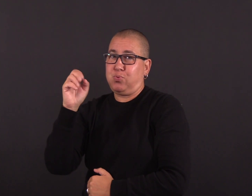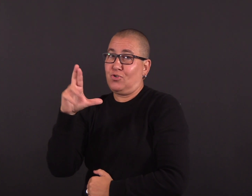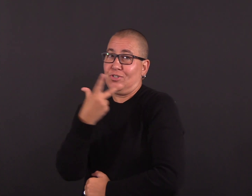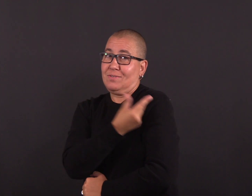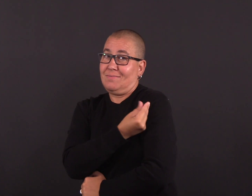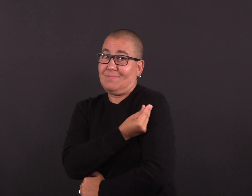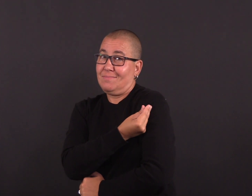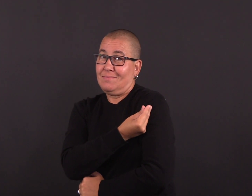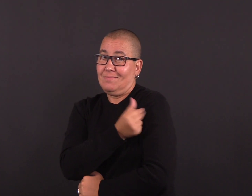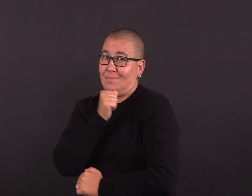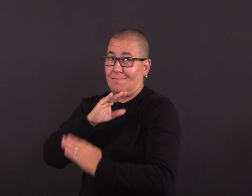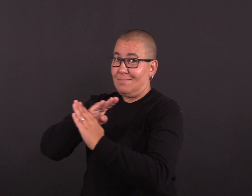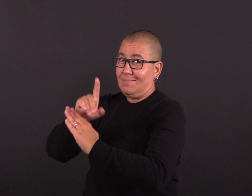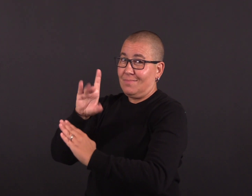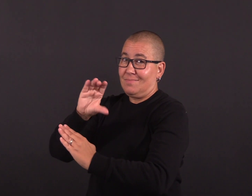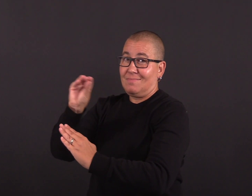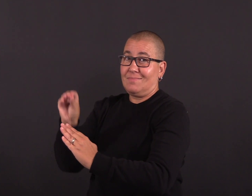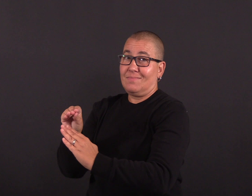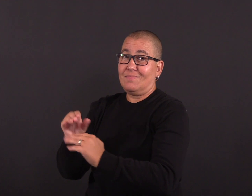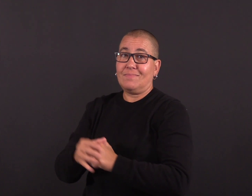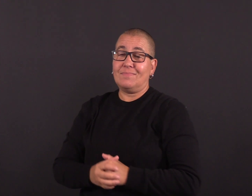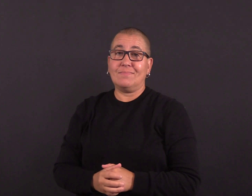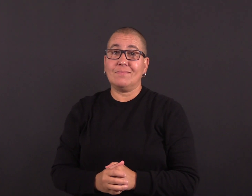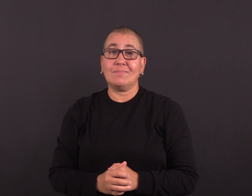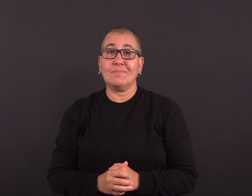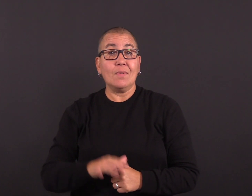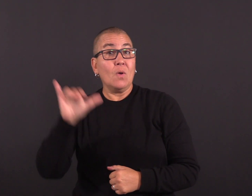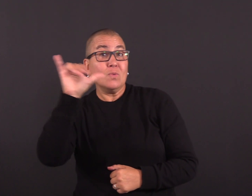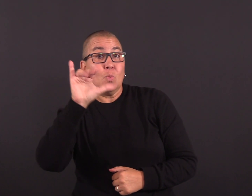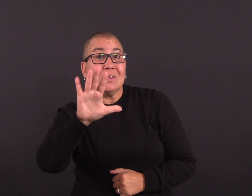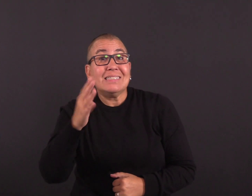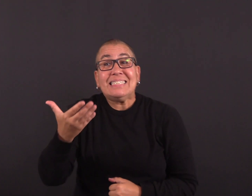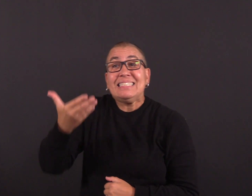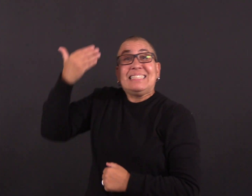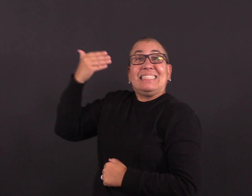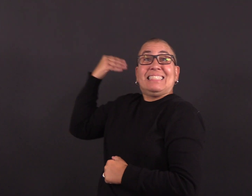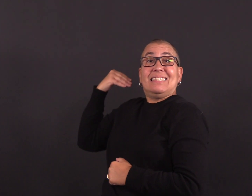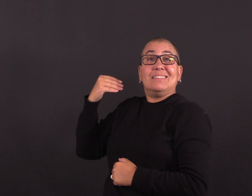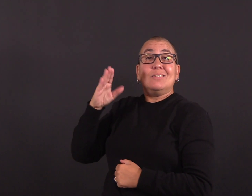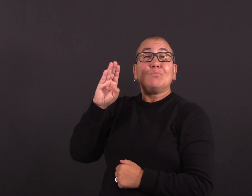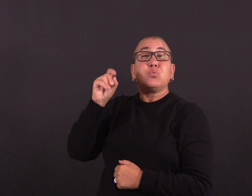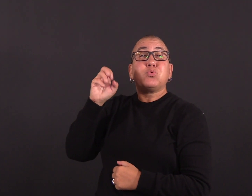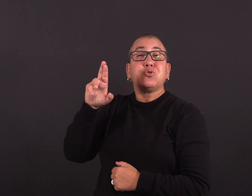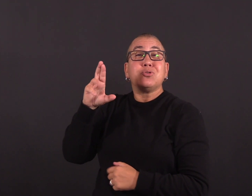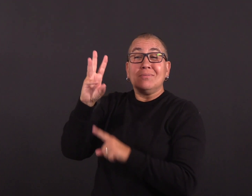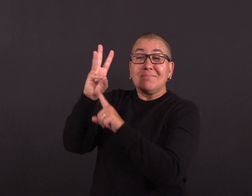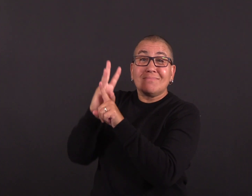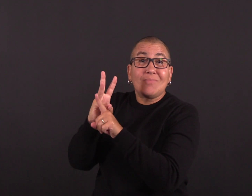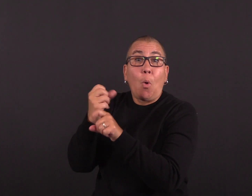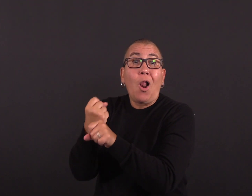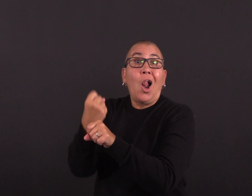can wait for that new shot to jumpstart their immunity, said Dr. Peter Chin-Hong, professor